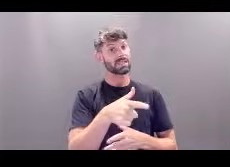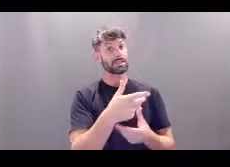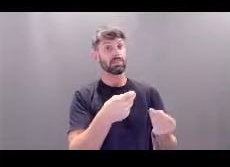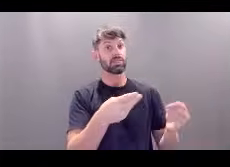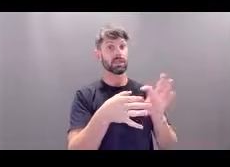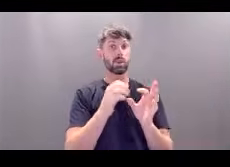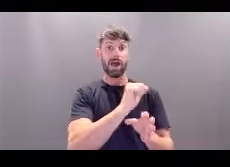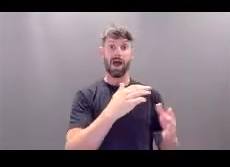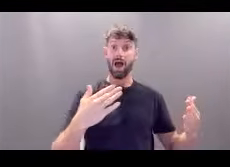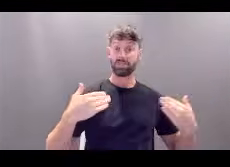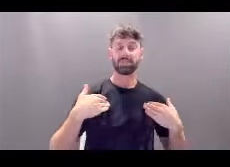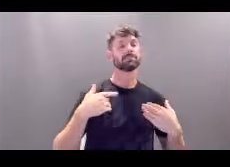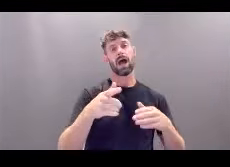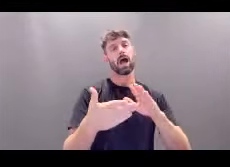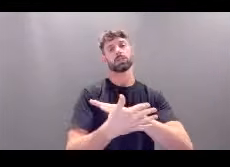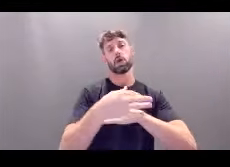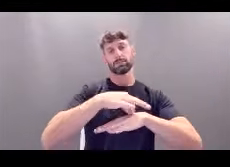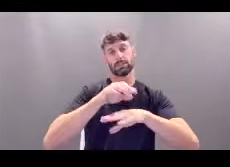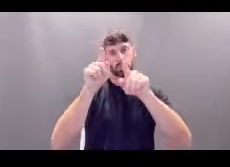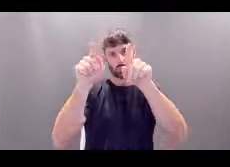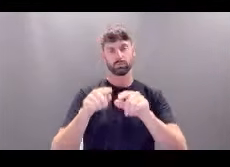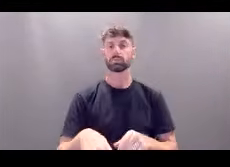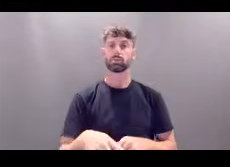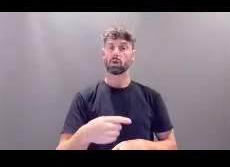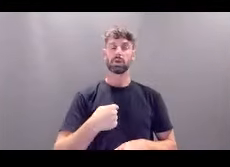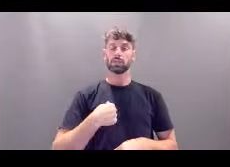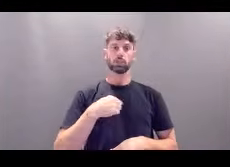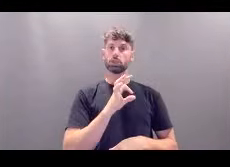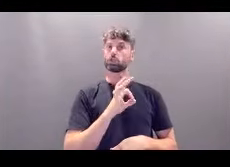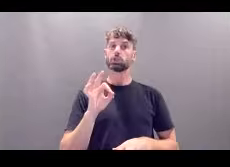We don't include changes to public spaces, like footpaths,